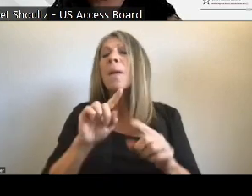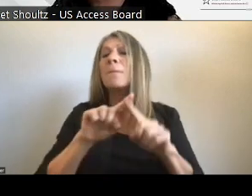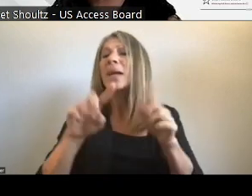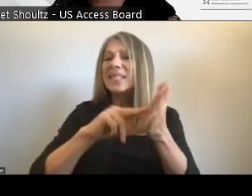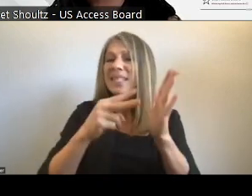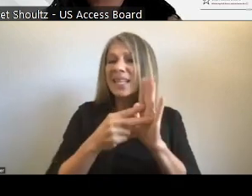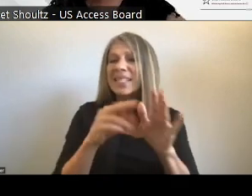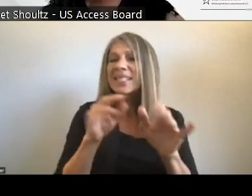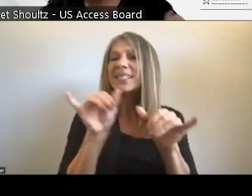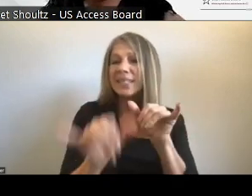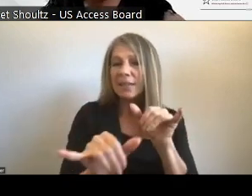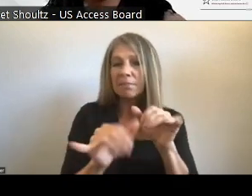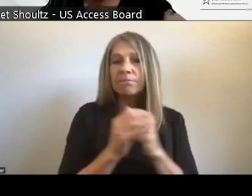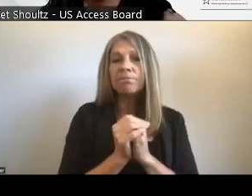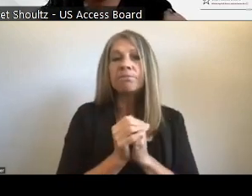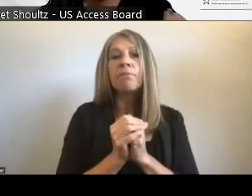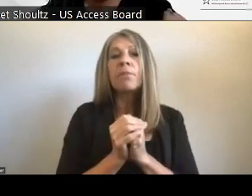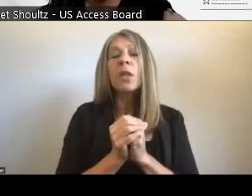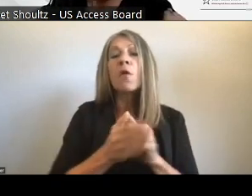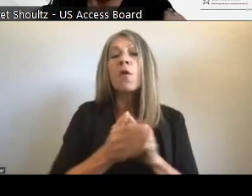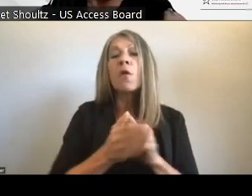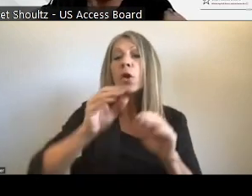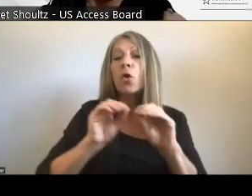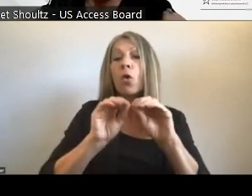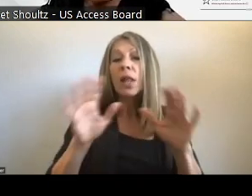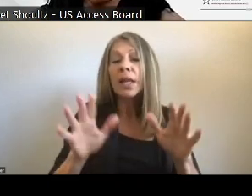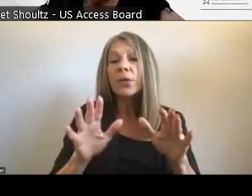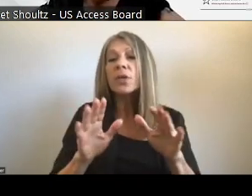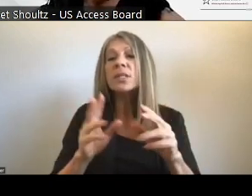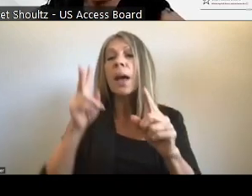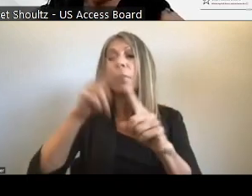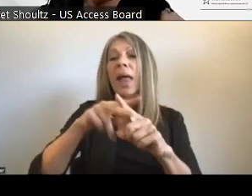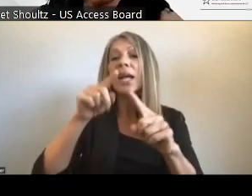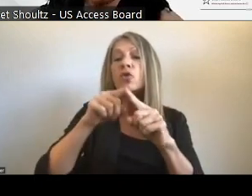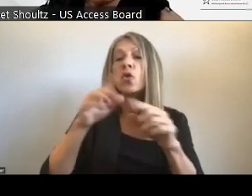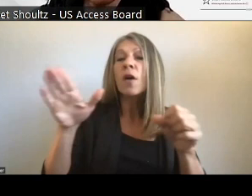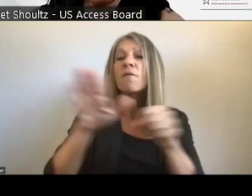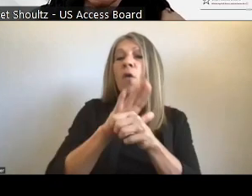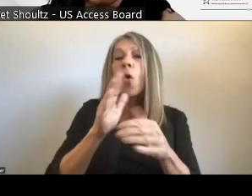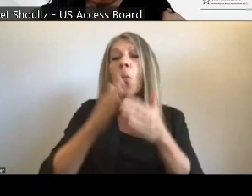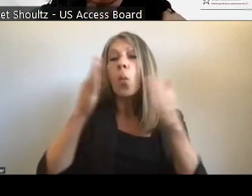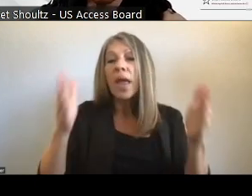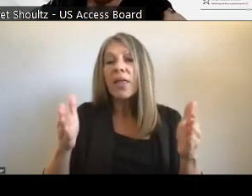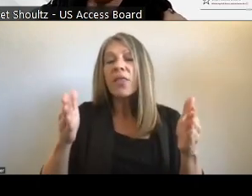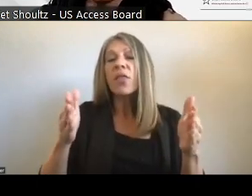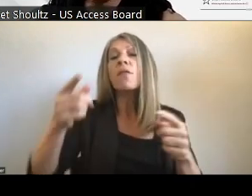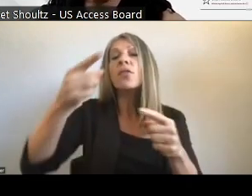and vertical clearance requirements apply to the entire width of the pedestrian circulation path, not